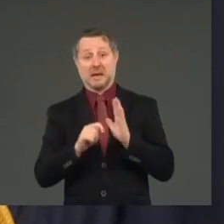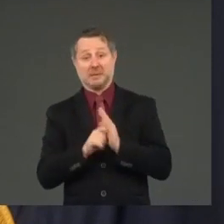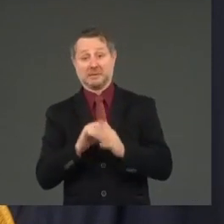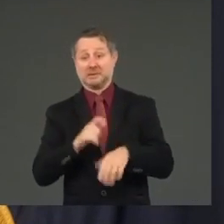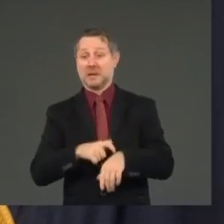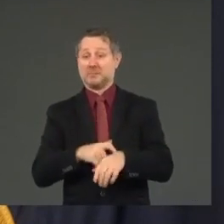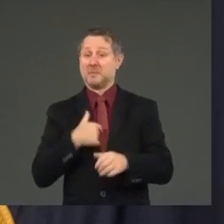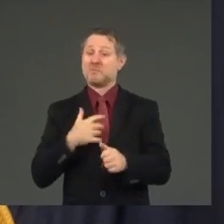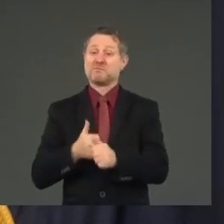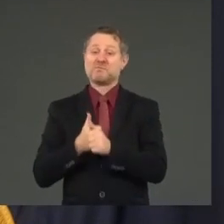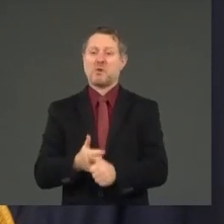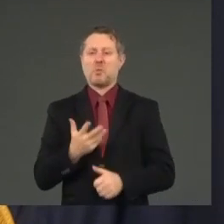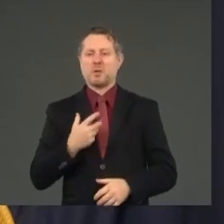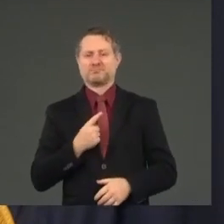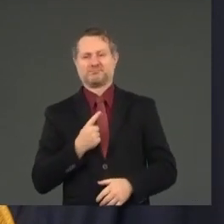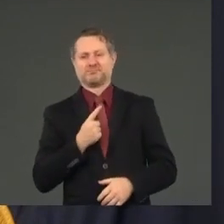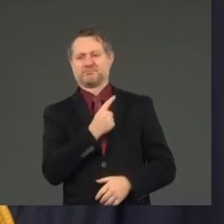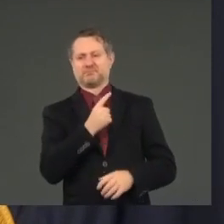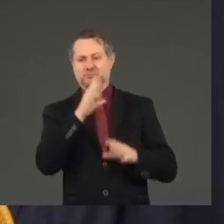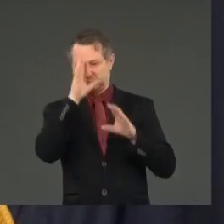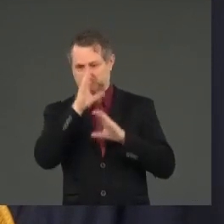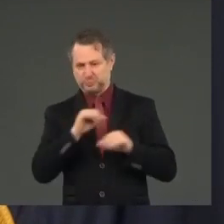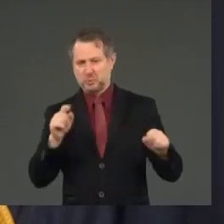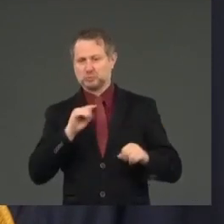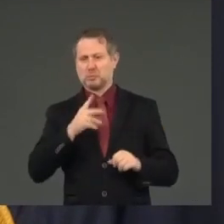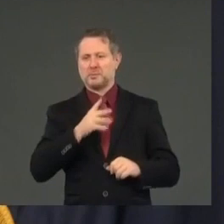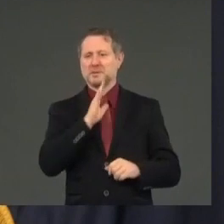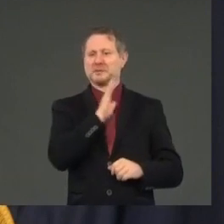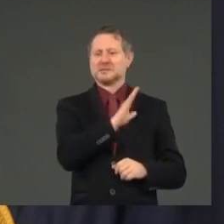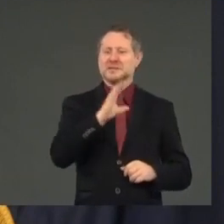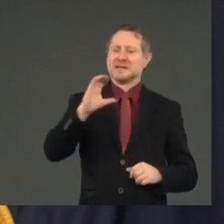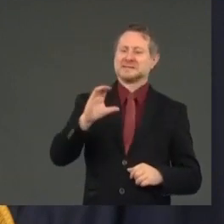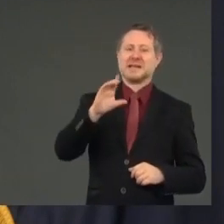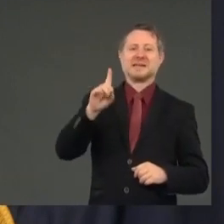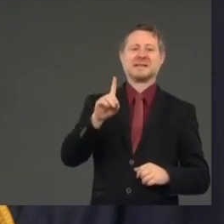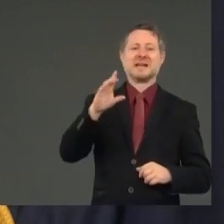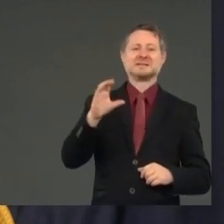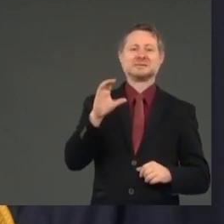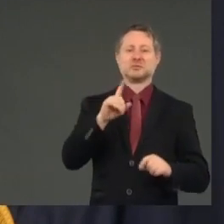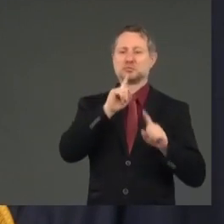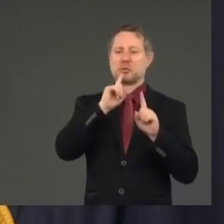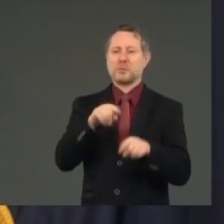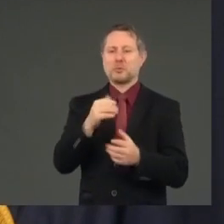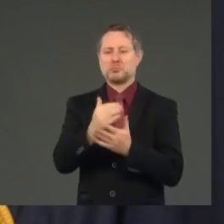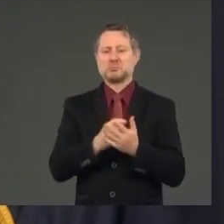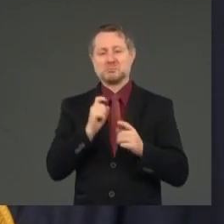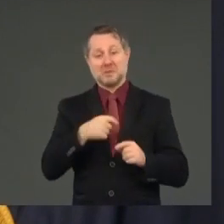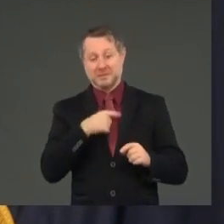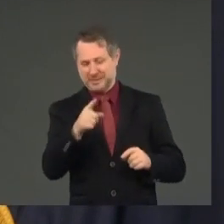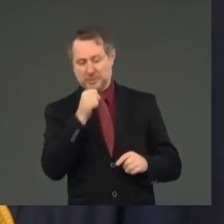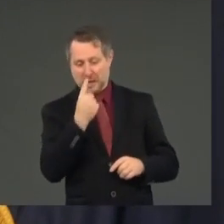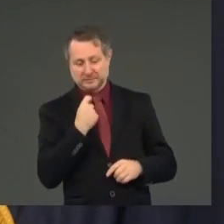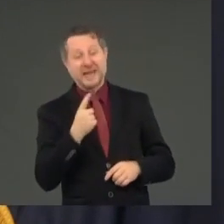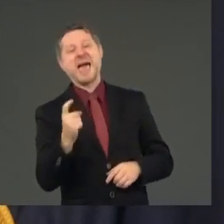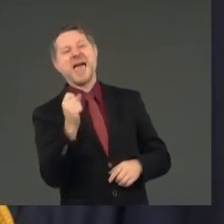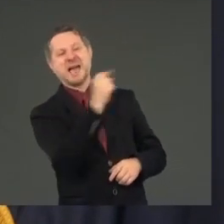PATIENTS IN NURSING HOMES, IT'S BECAUSE THE STATE FOLLOWED